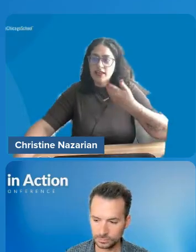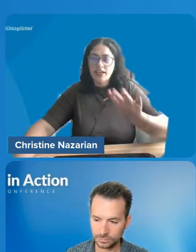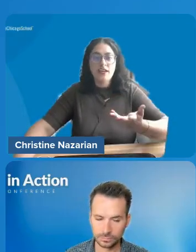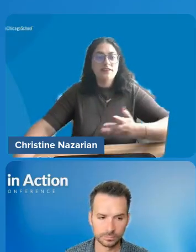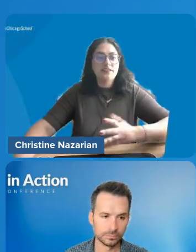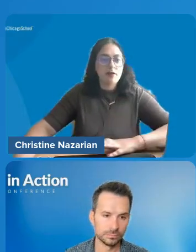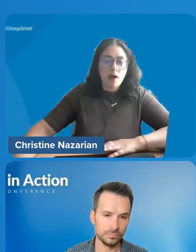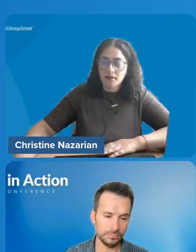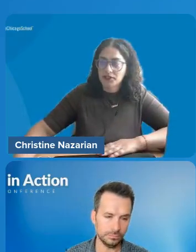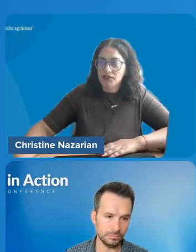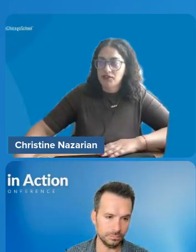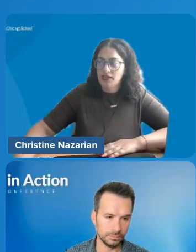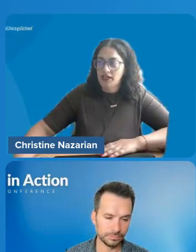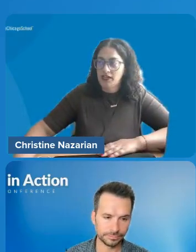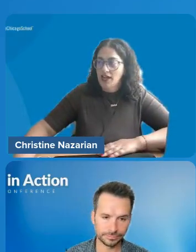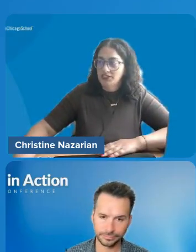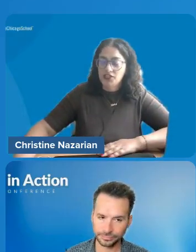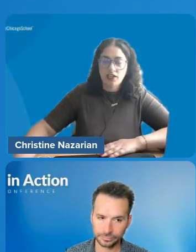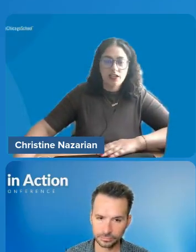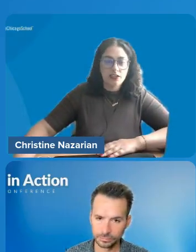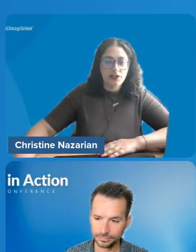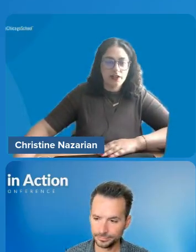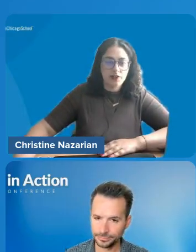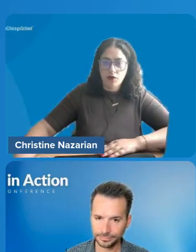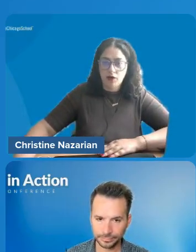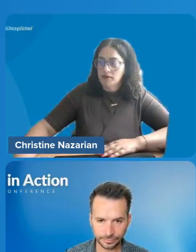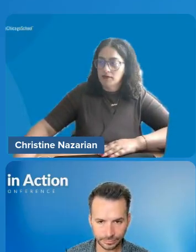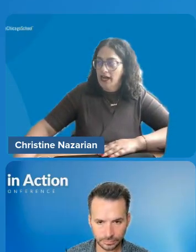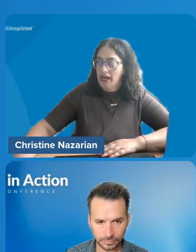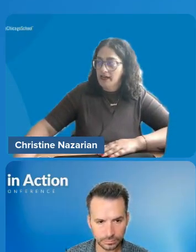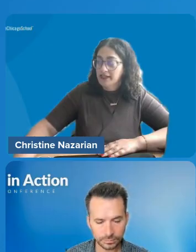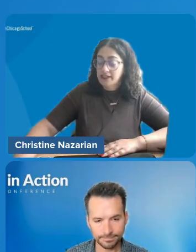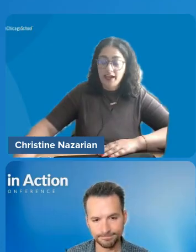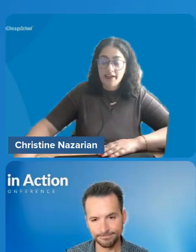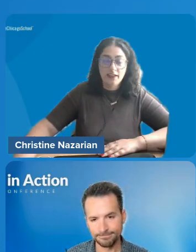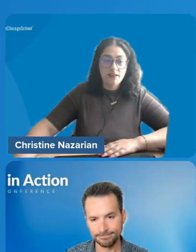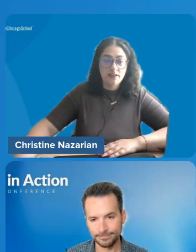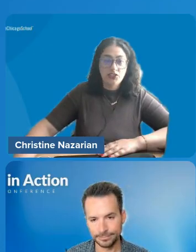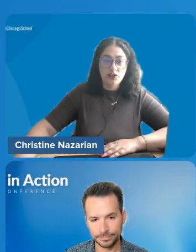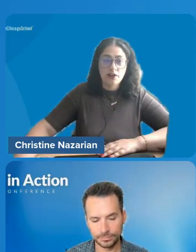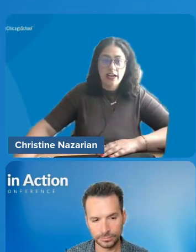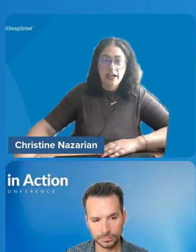It gives them an opportunity to learn and grow. And I think the feature that